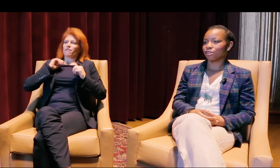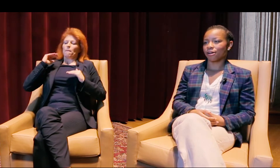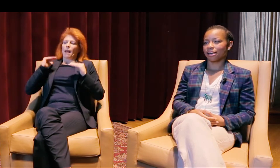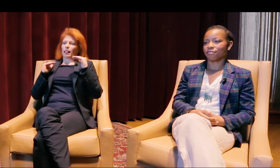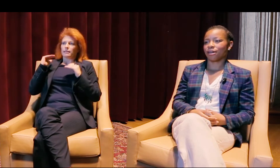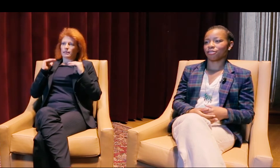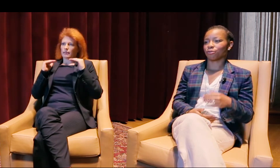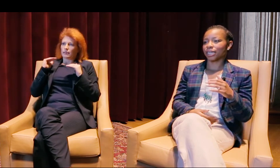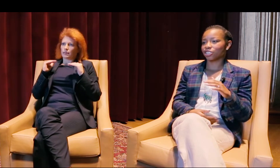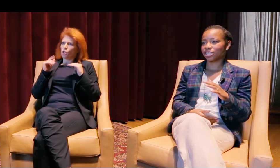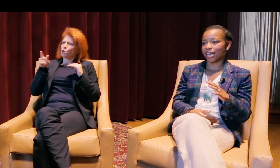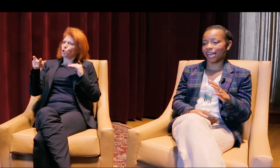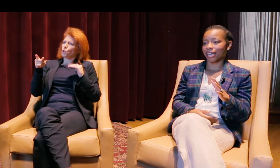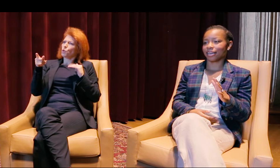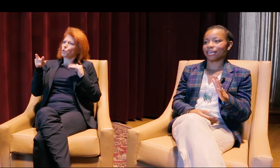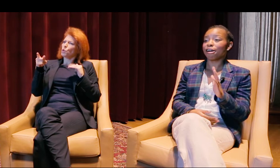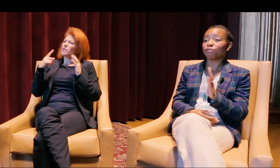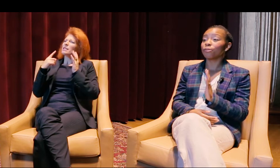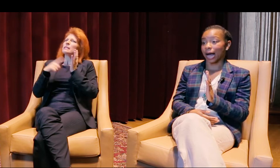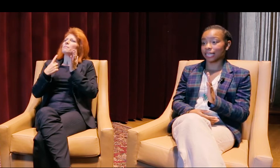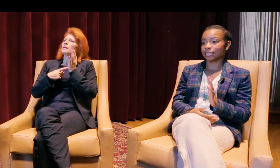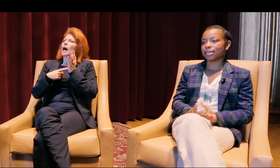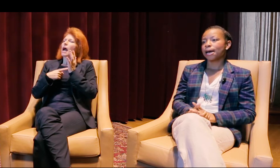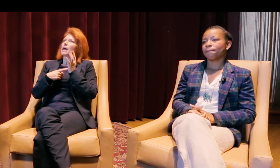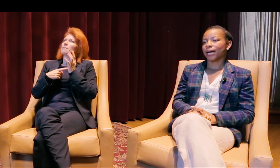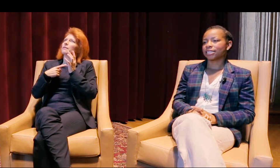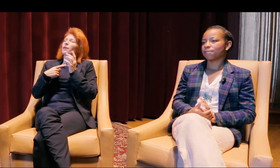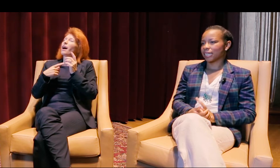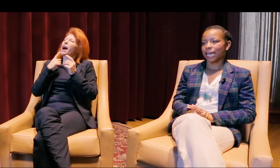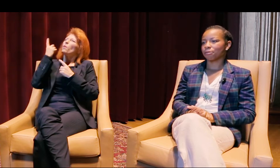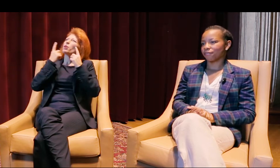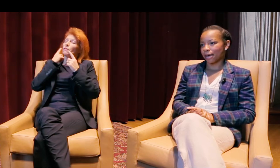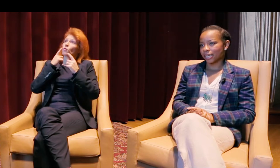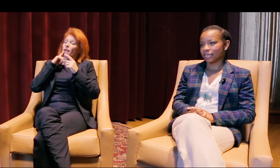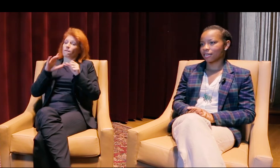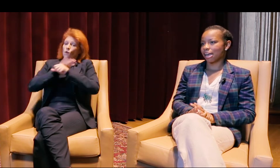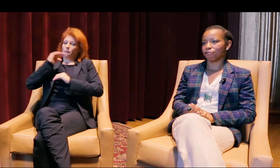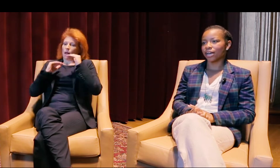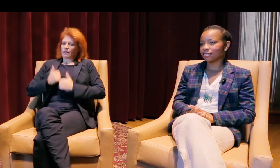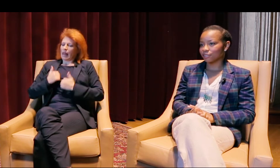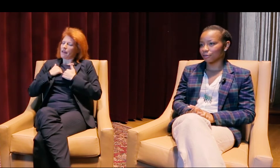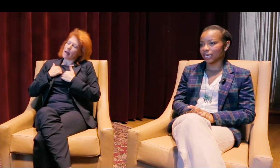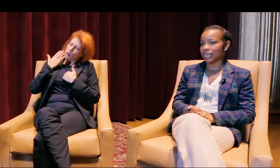I don't know if you ever reach a full balance, but spending time with family and friends for me